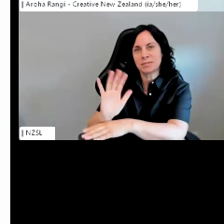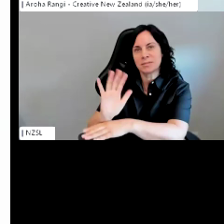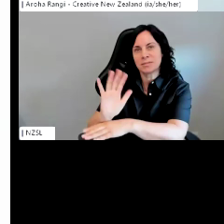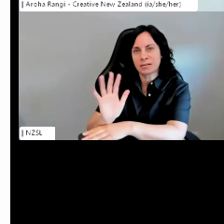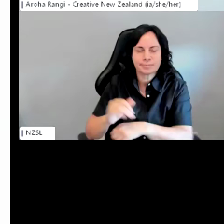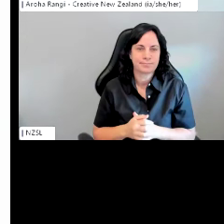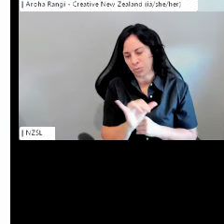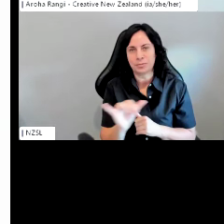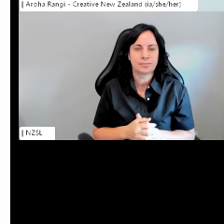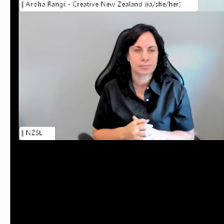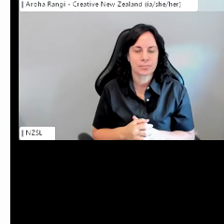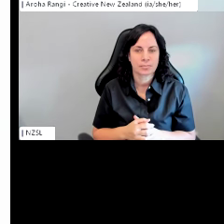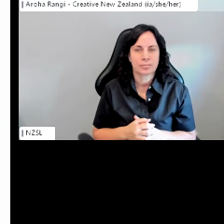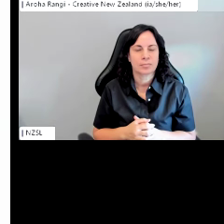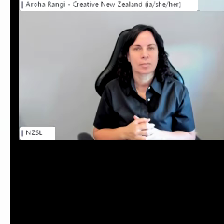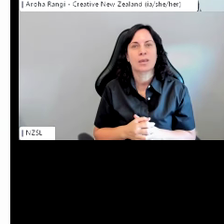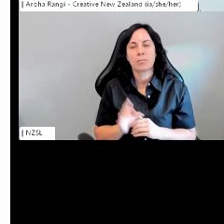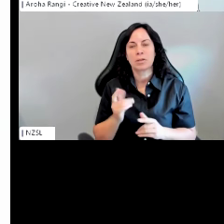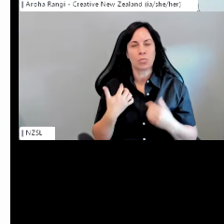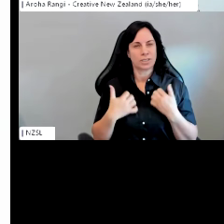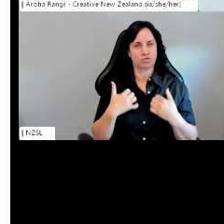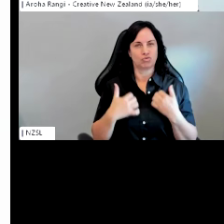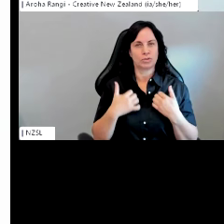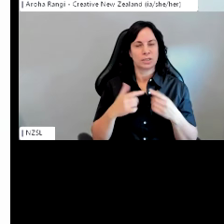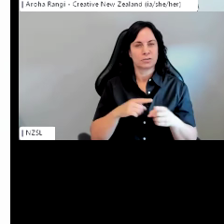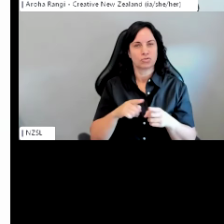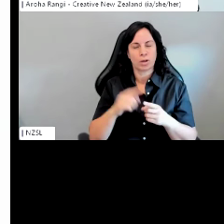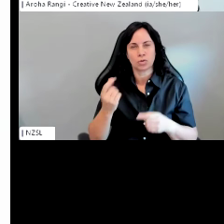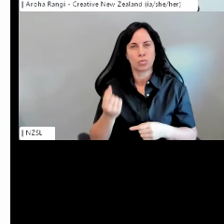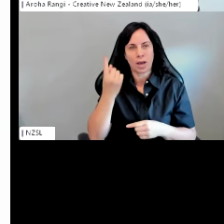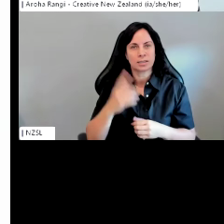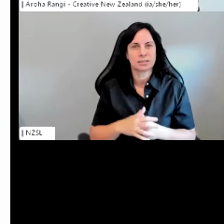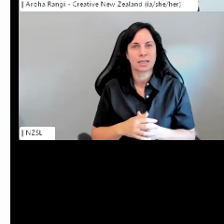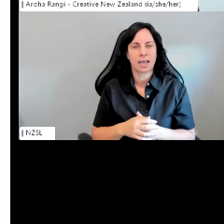so um so I think it's um yeah I think it's kind of interesting to understand your your